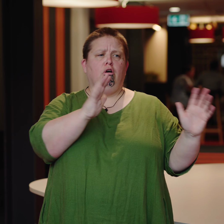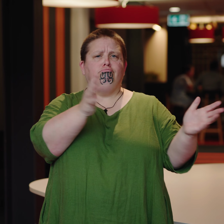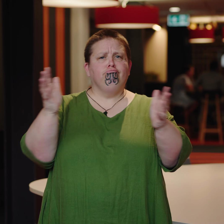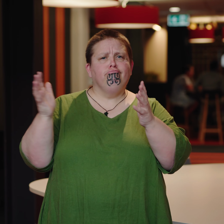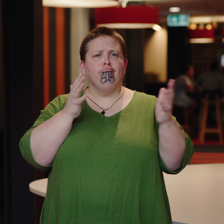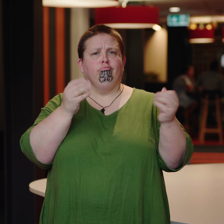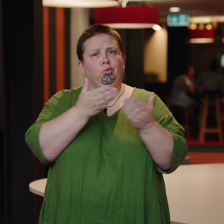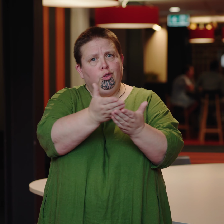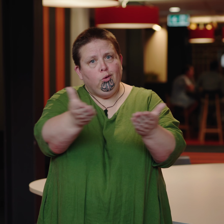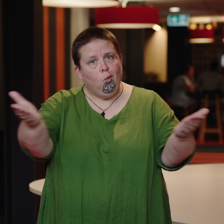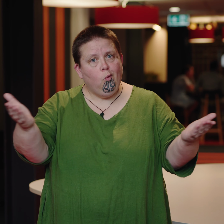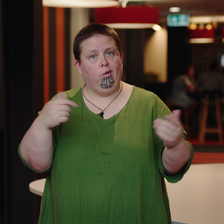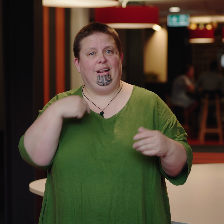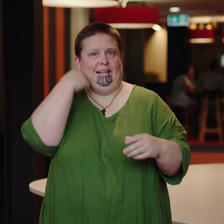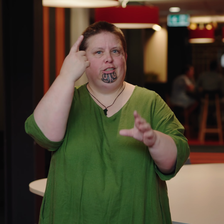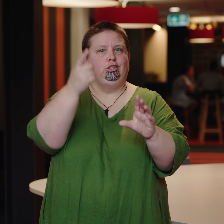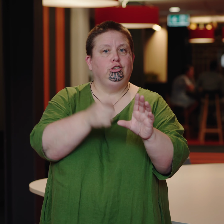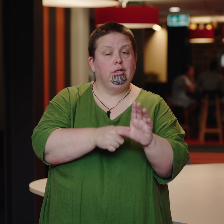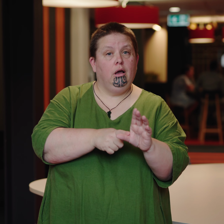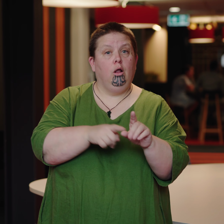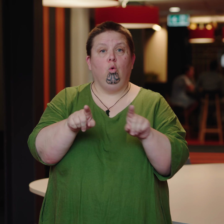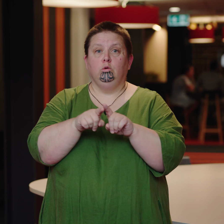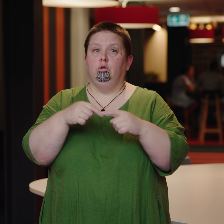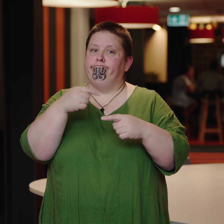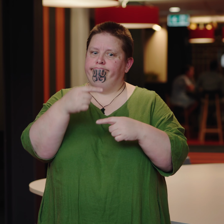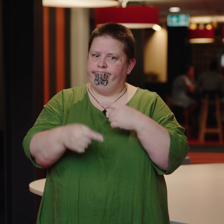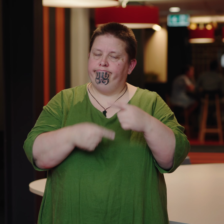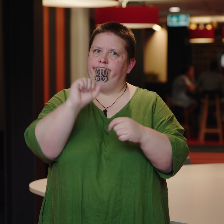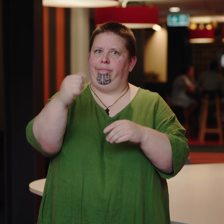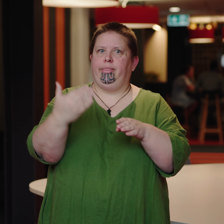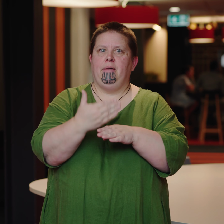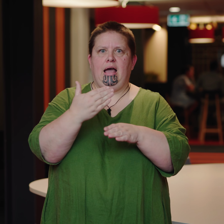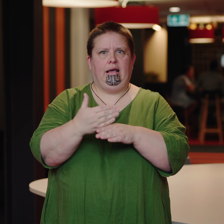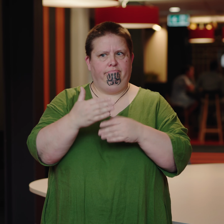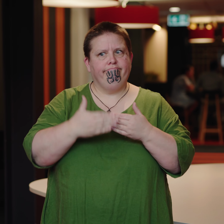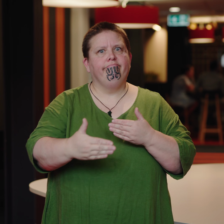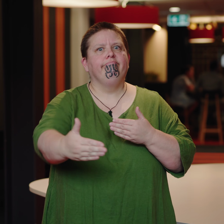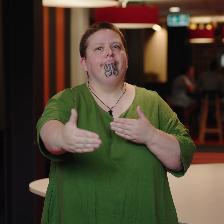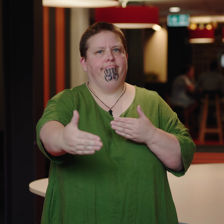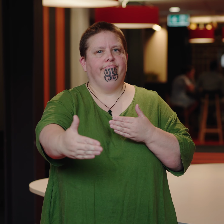I look forward to talking with you all again in the new year and continuing the mahi that lies ahead.